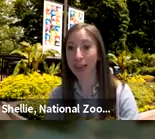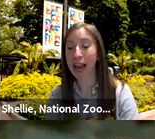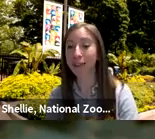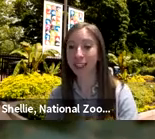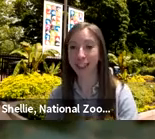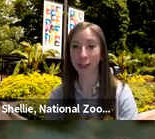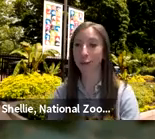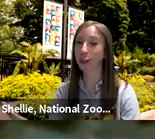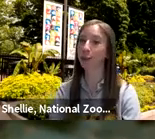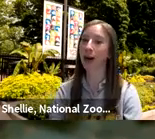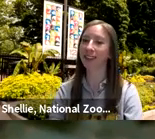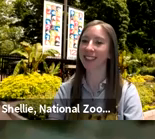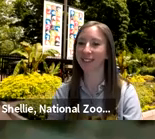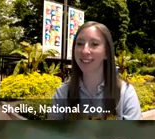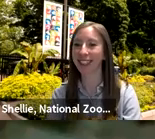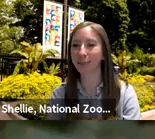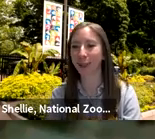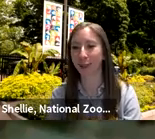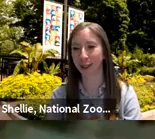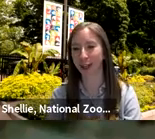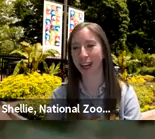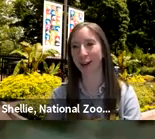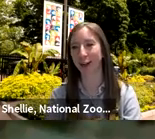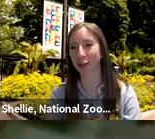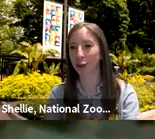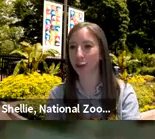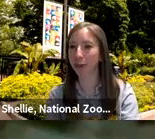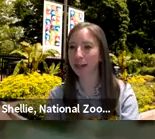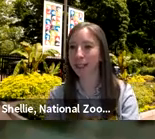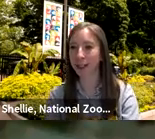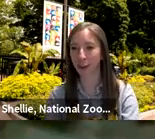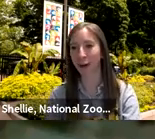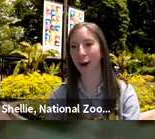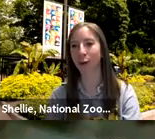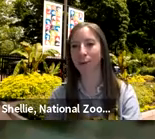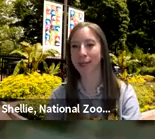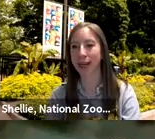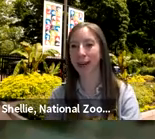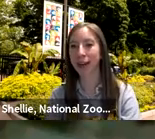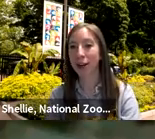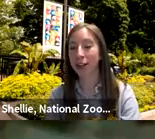And if this is your first "Wild Side of STEAM," be sure to check out our youtube